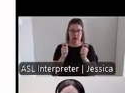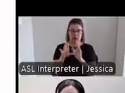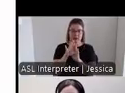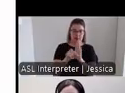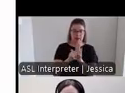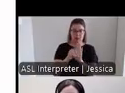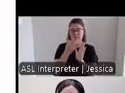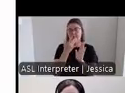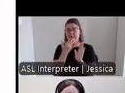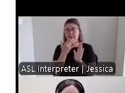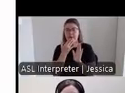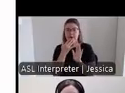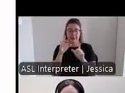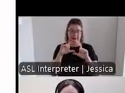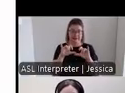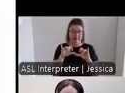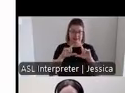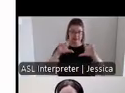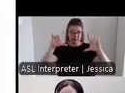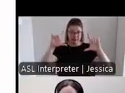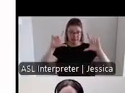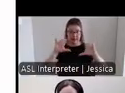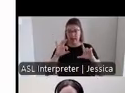colour, the size and font.